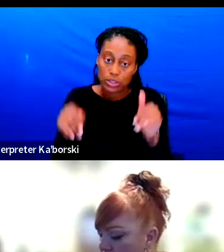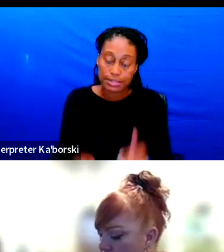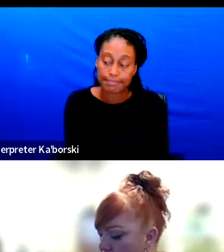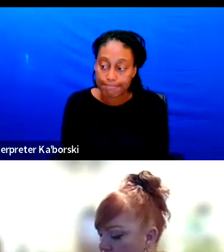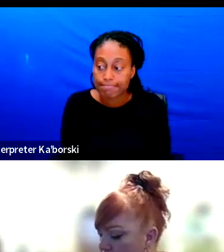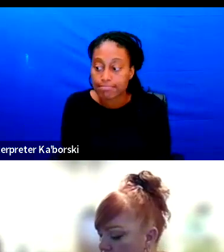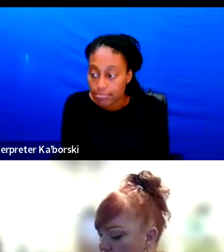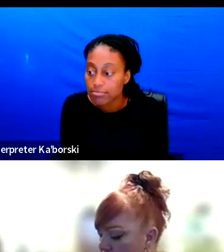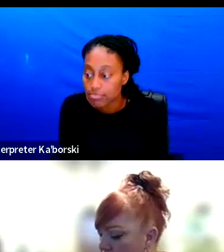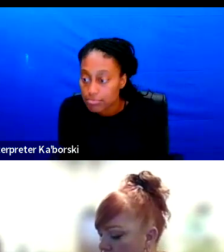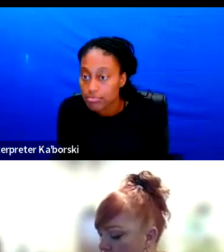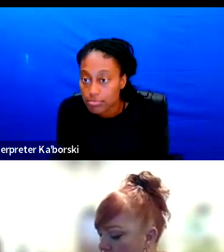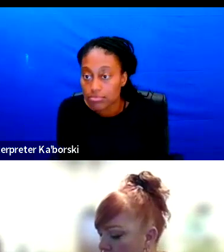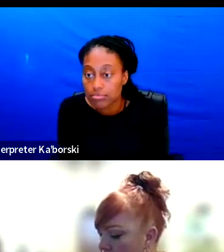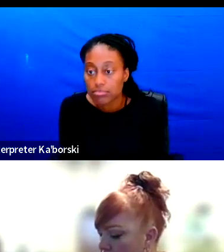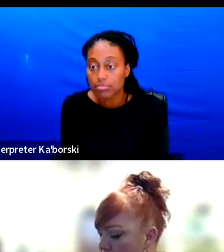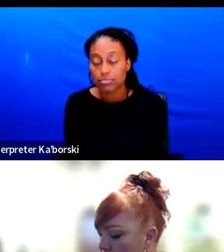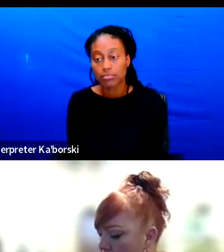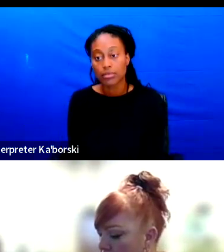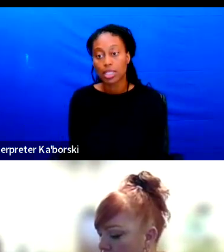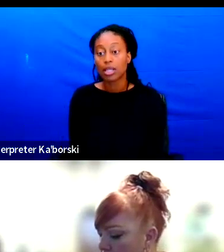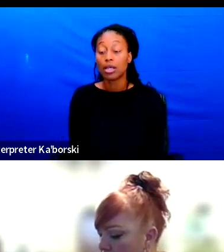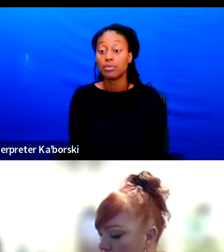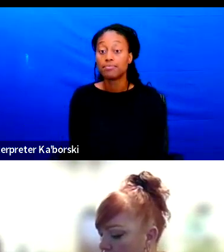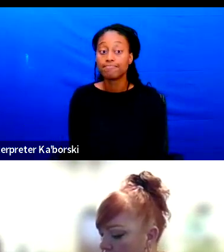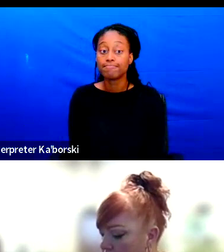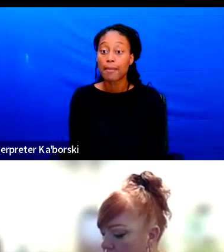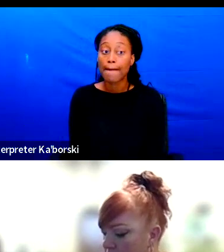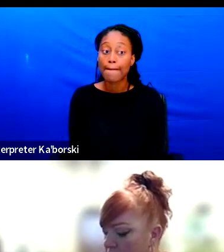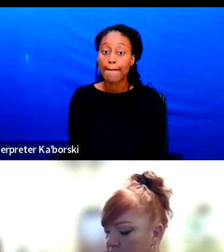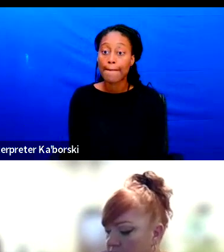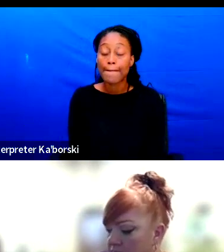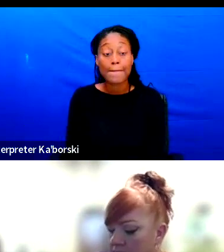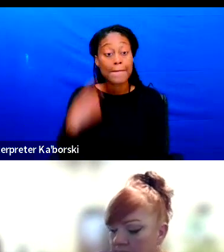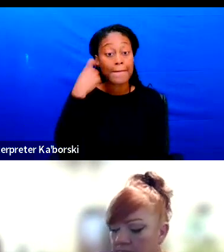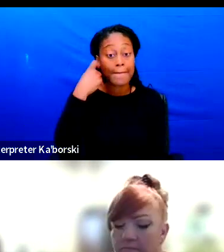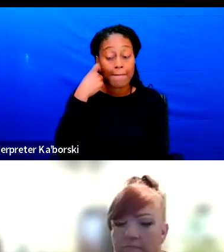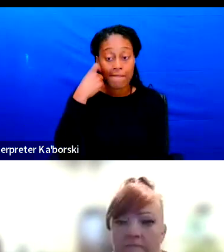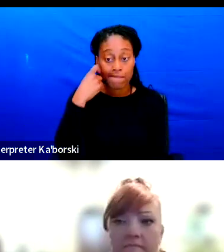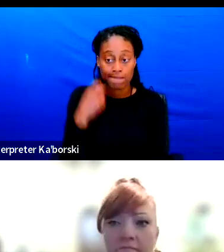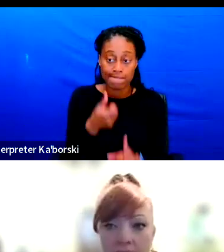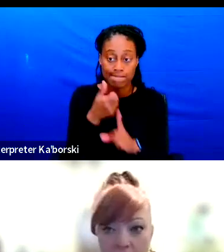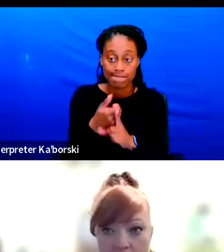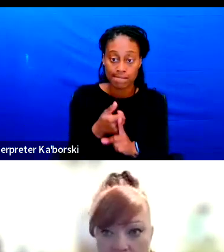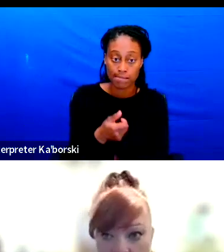Kyle Kleist: But then we'll get swamped. Well, I'll give you a blanket. Kyle Kleist: Recent incident. We just had 2 hospitals